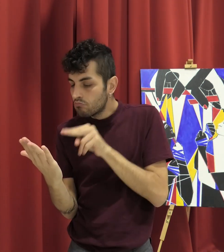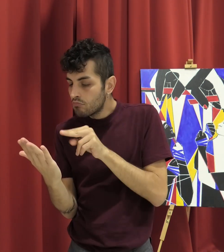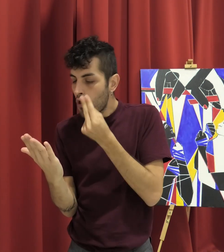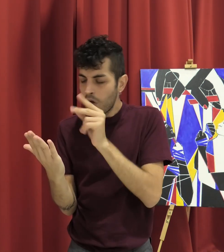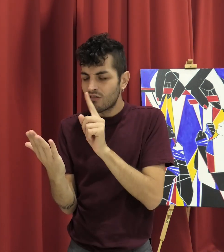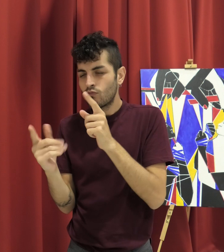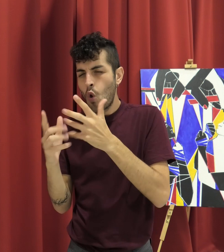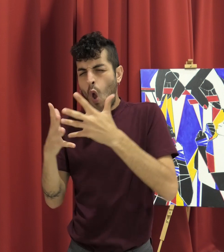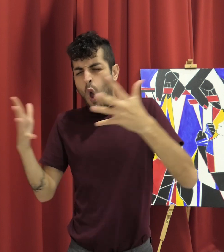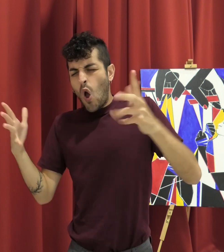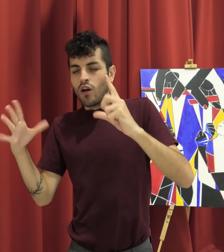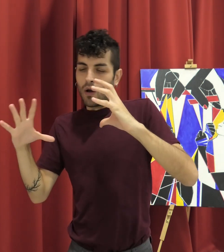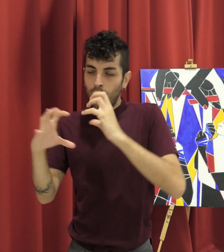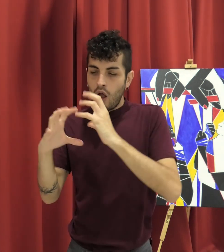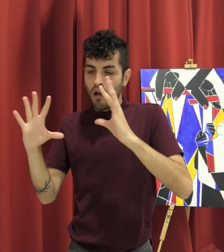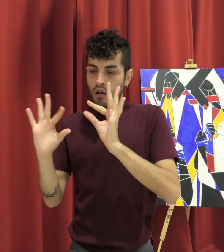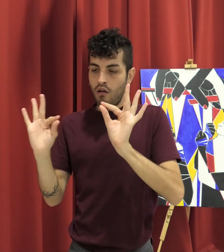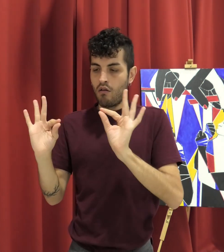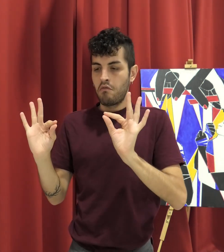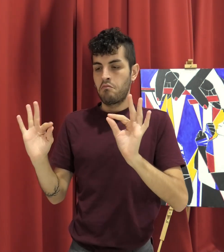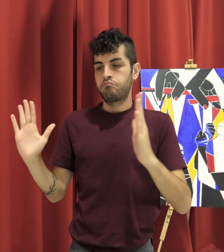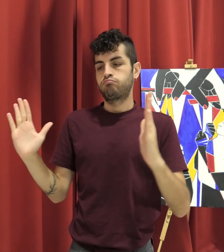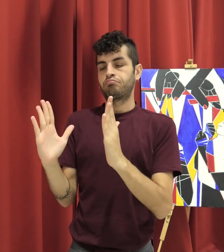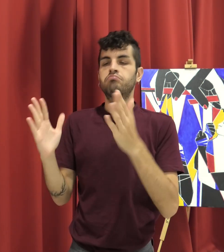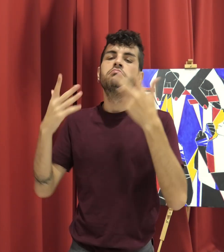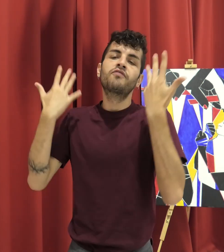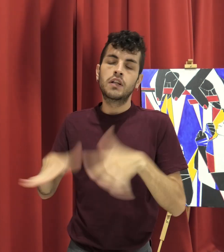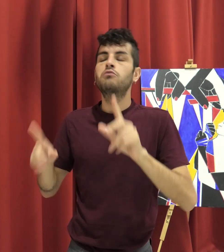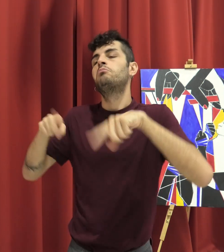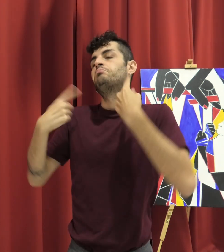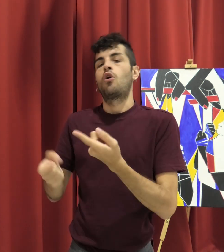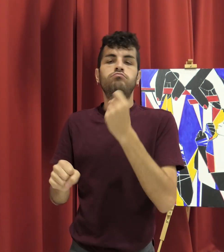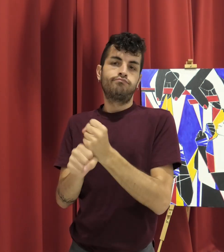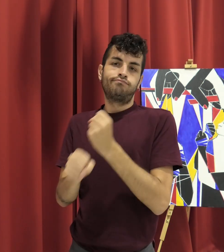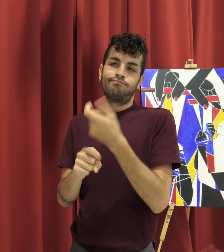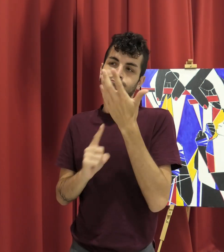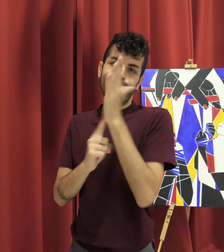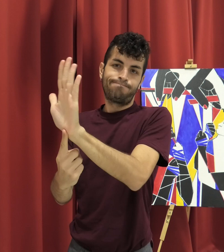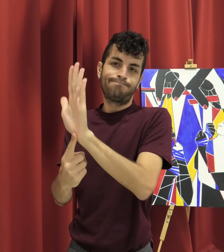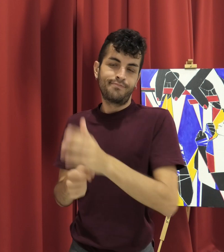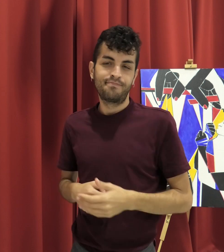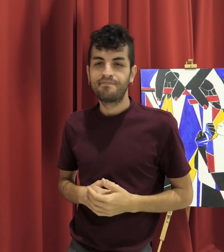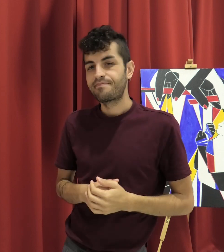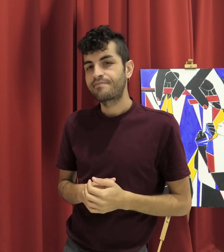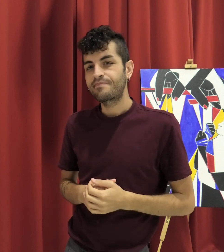and look at it to see if it is too long or if some parts need to be changed. After all this, it is ready to be performed in public.